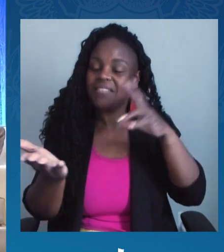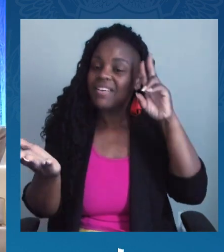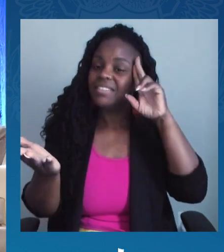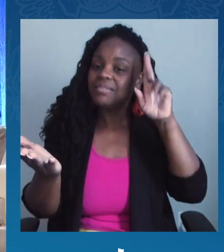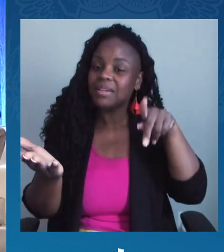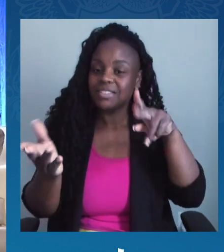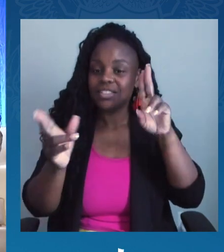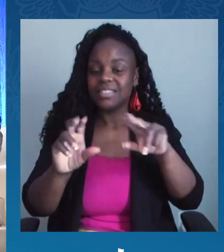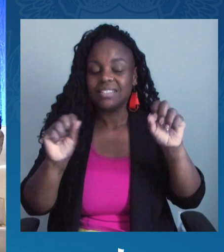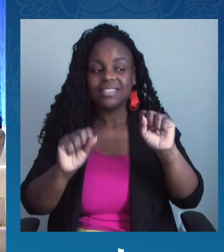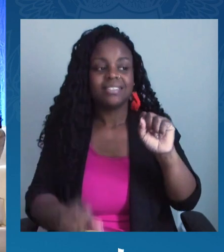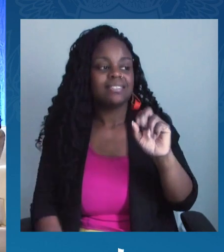Thank you.